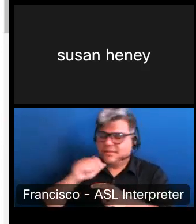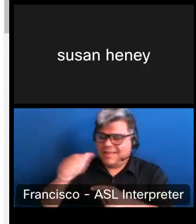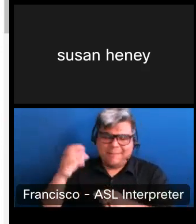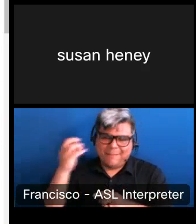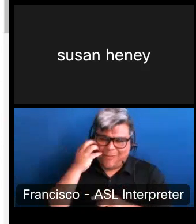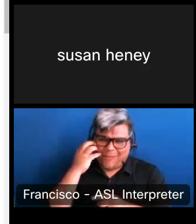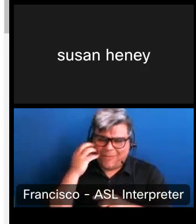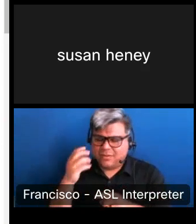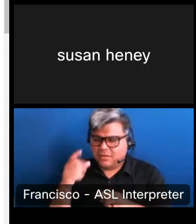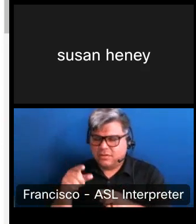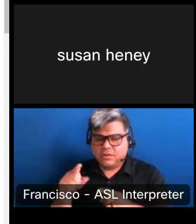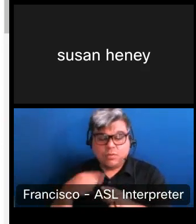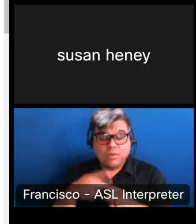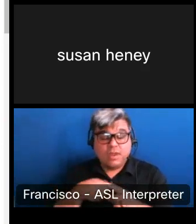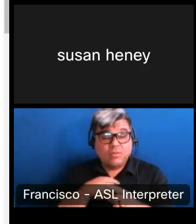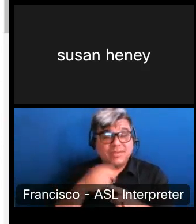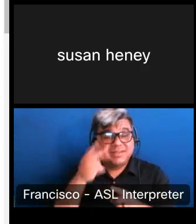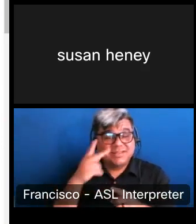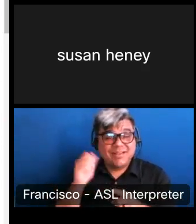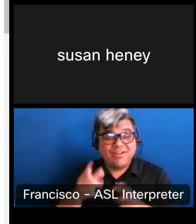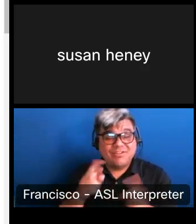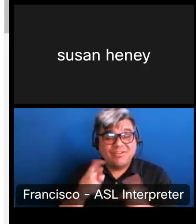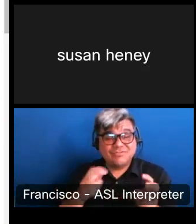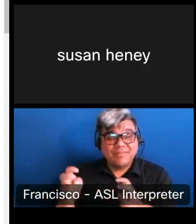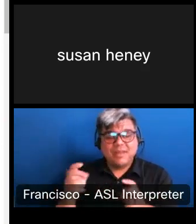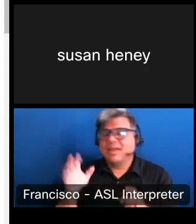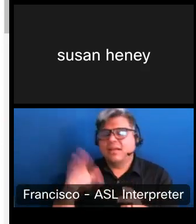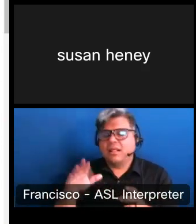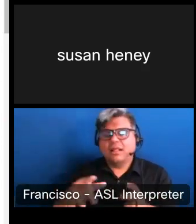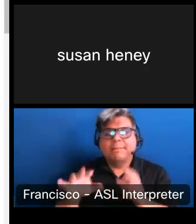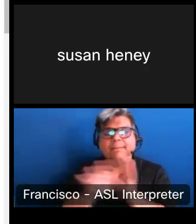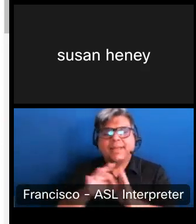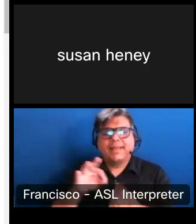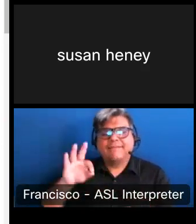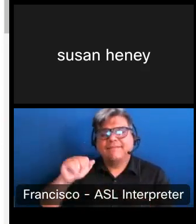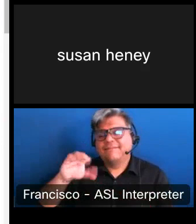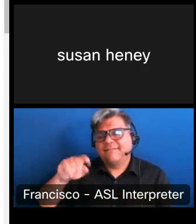All Topics, or we select actually, let's do Select a Fact first. If I wanted to know the White alone